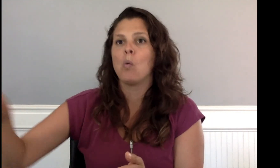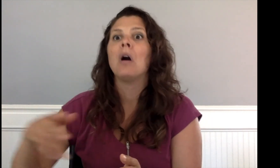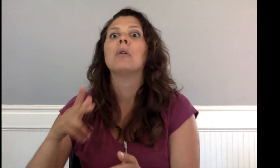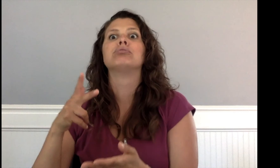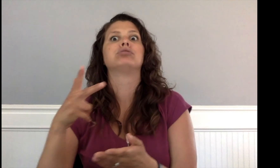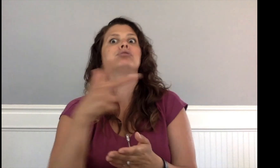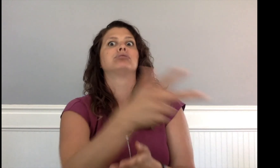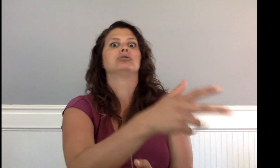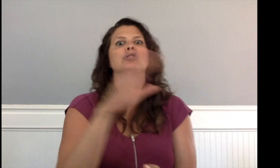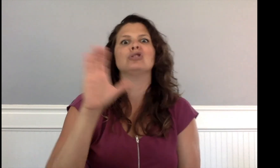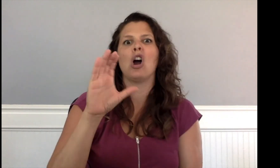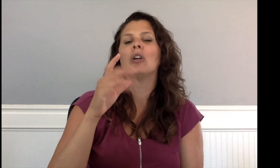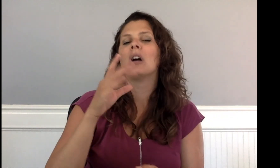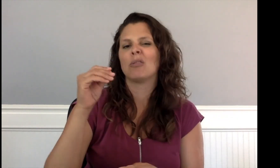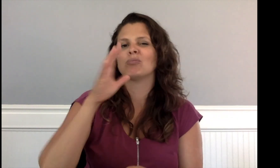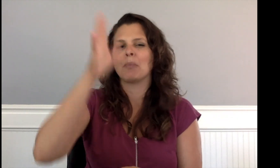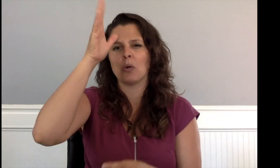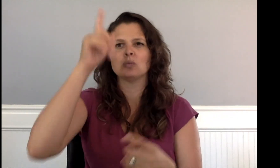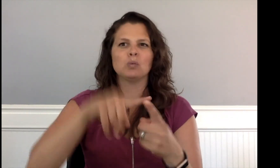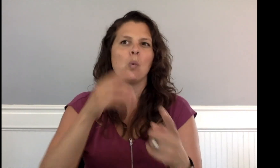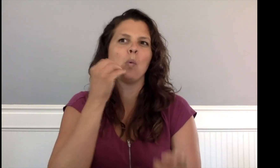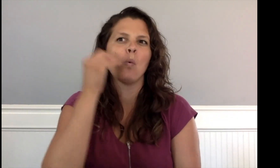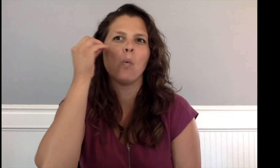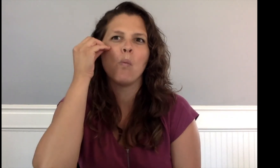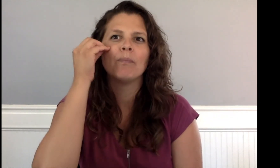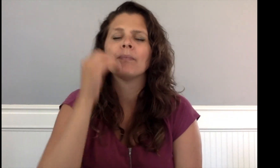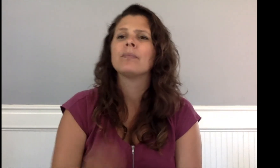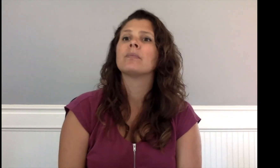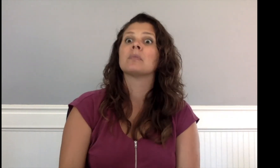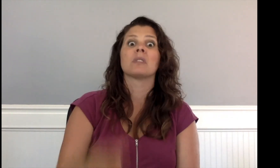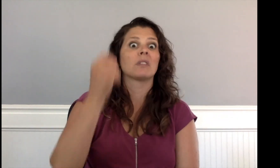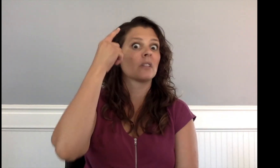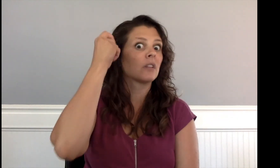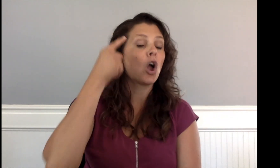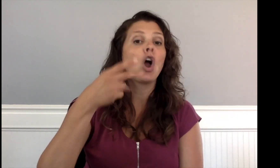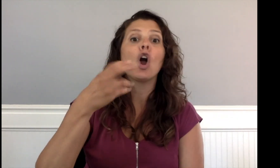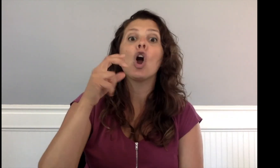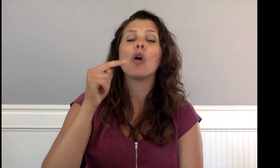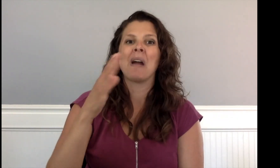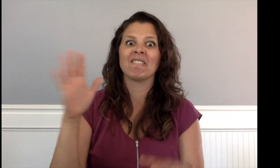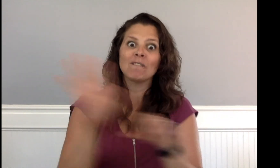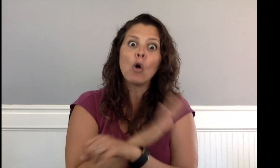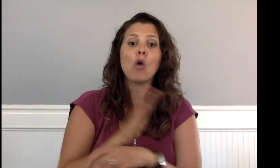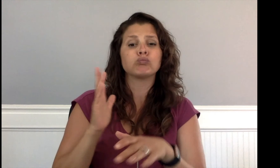Charlie and his grandparents home. He didn't come to